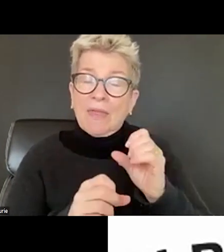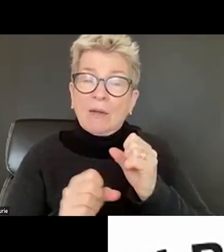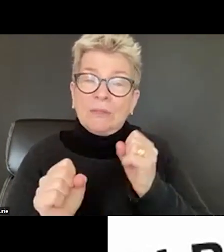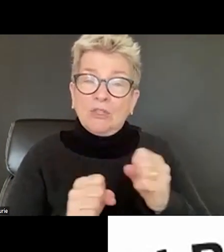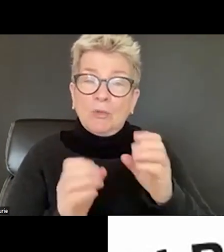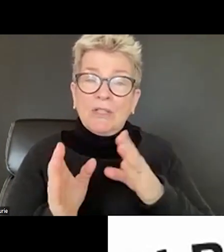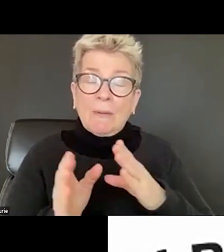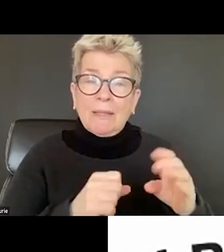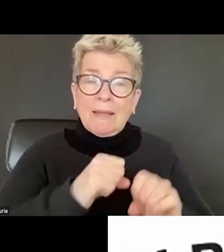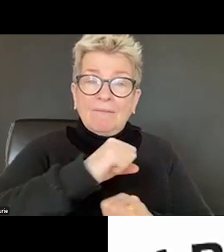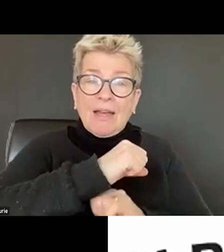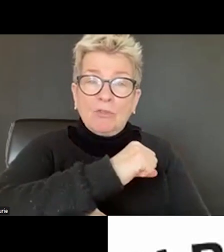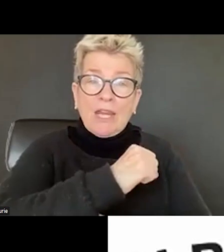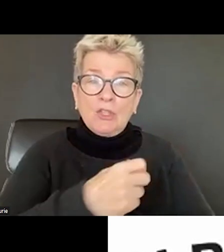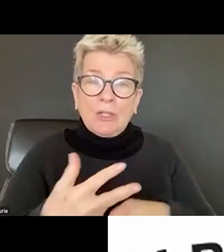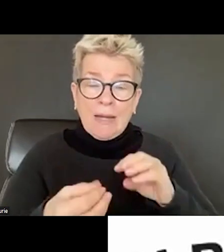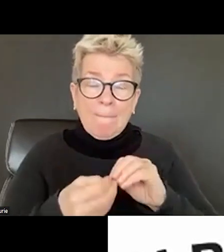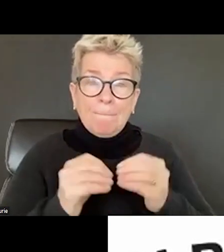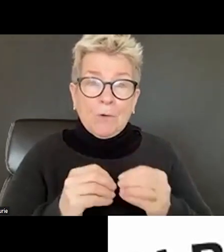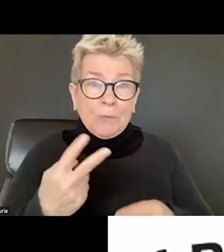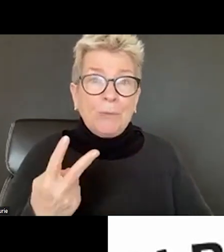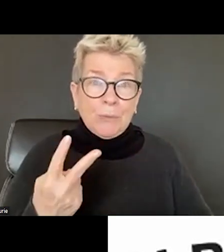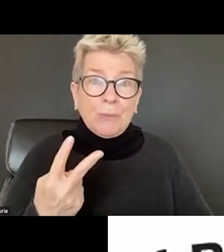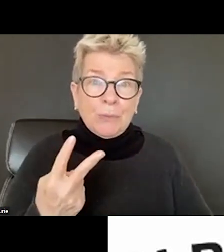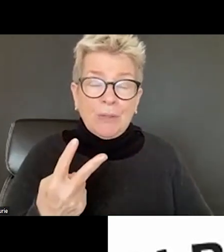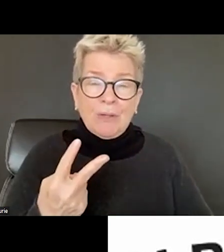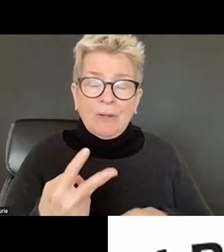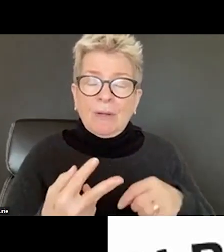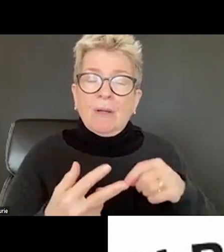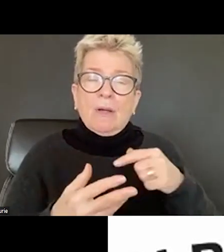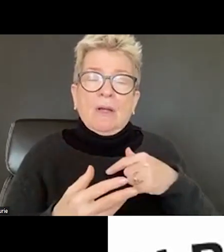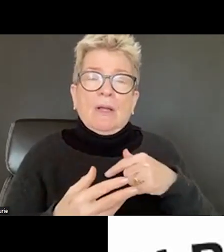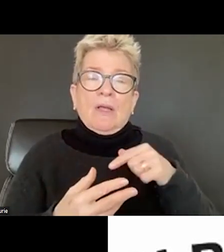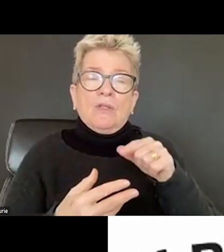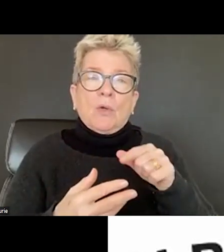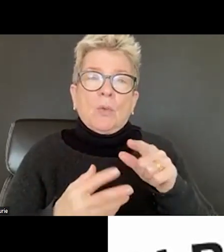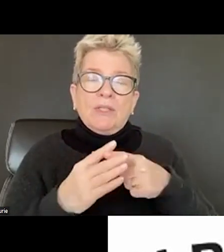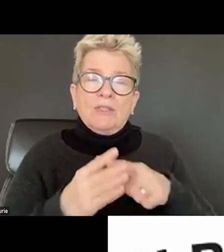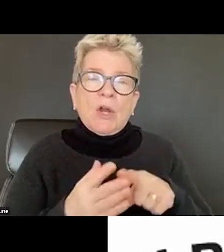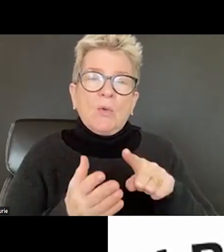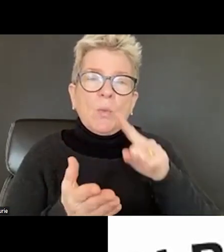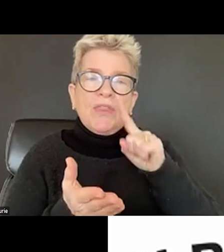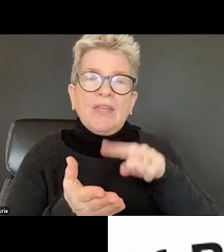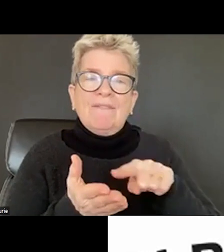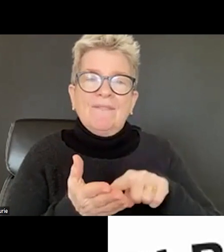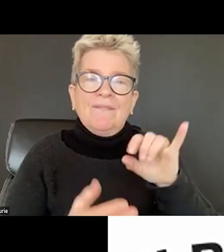Foundation 2 um in that Foundation we started with an inventory what are we currently doing and found